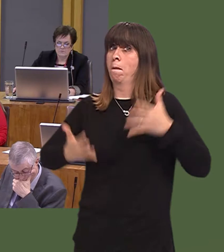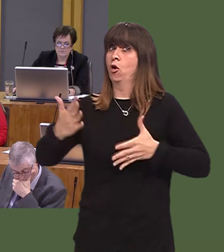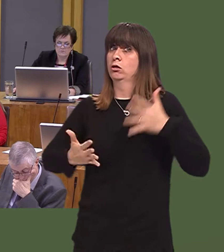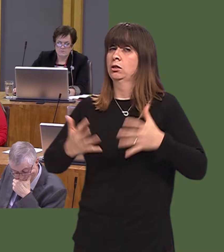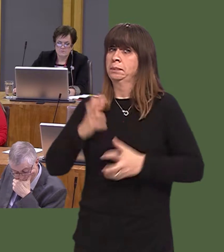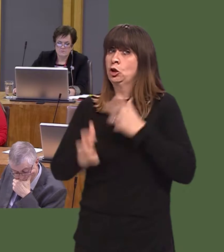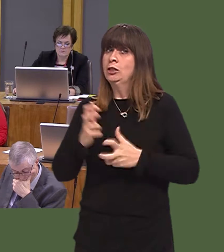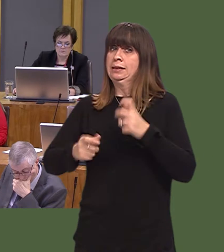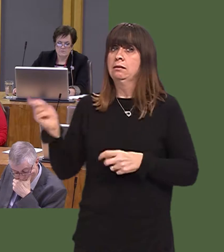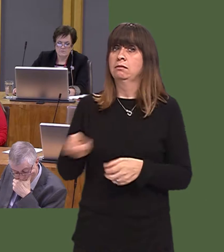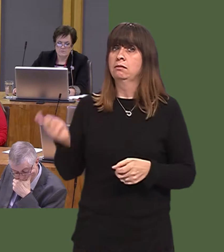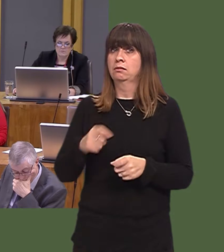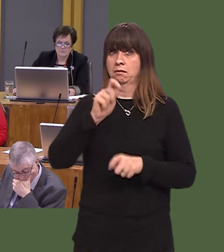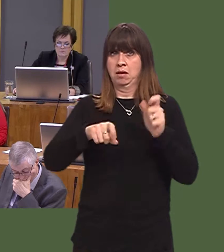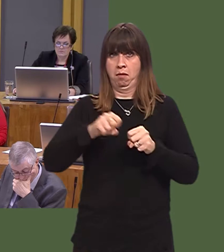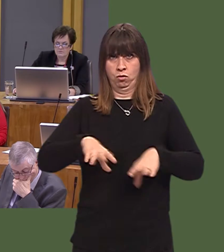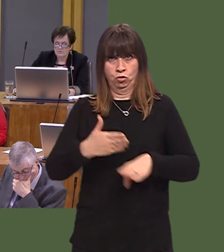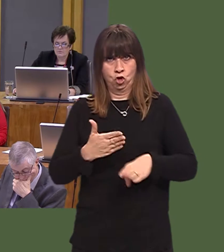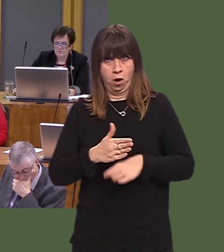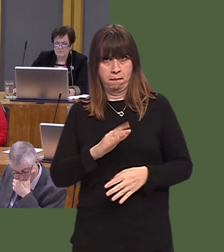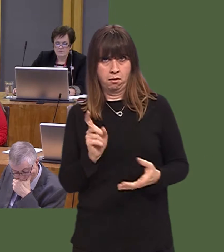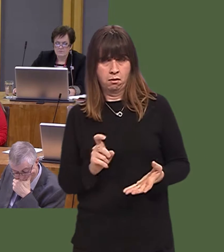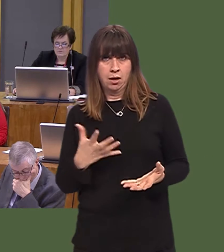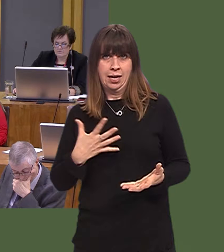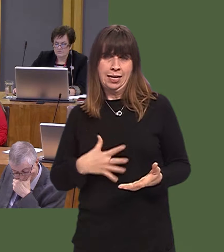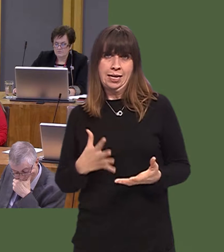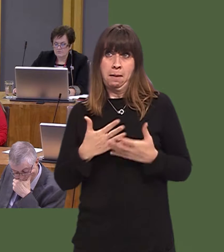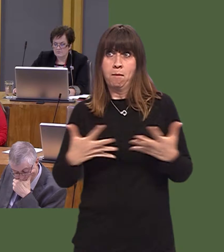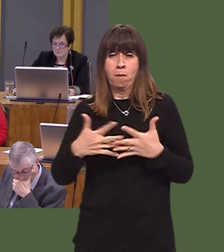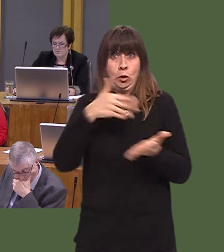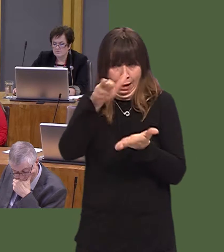we need to focus very, very strongly on raising the productivity of workers across the UK,